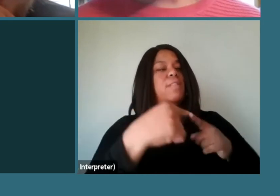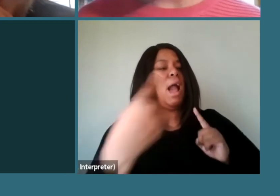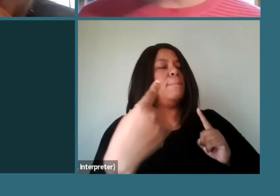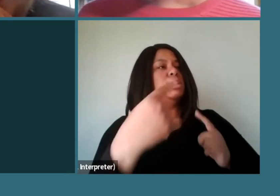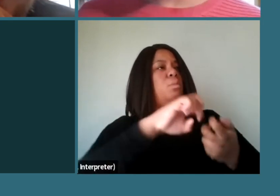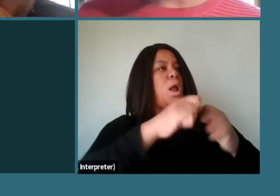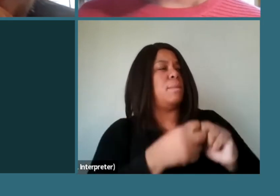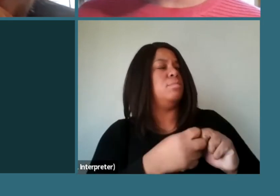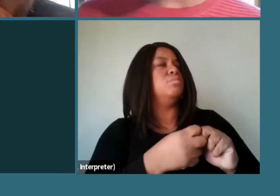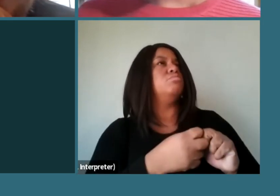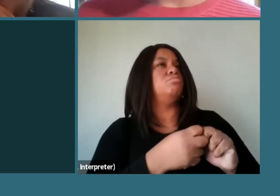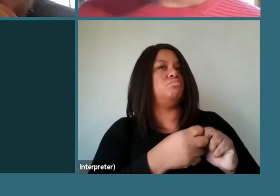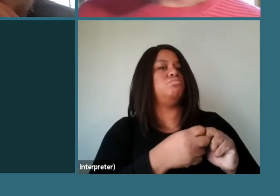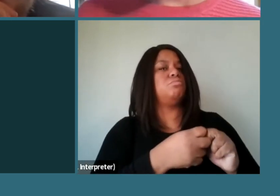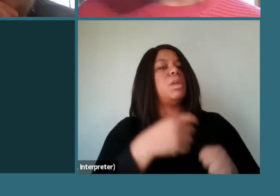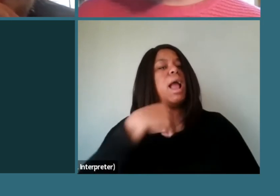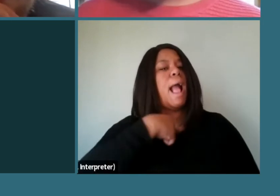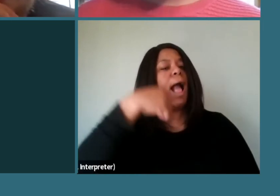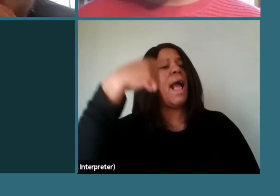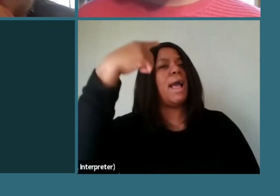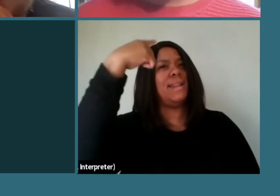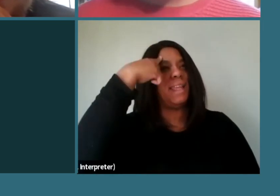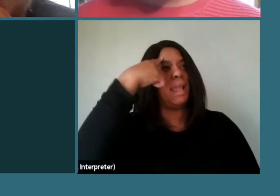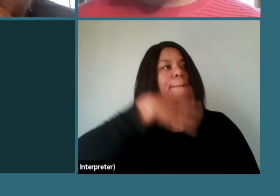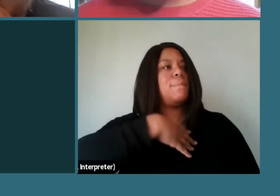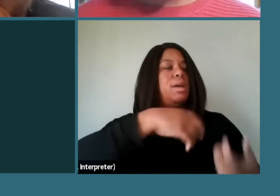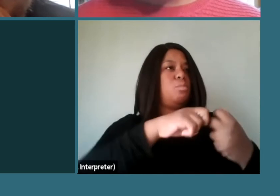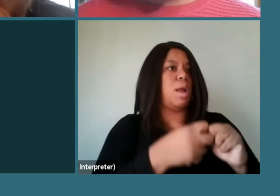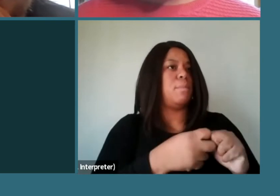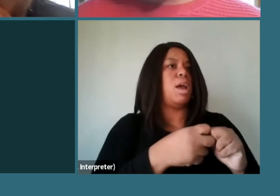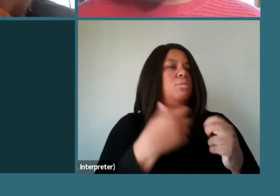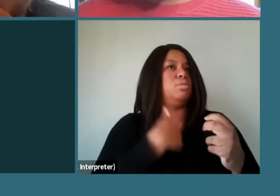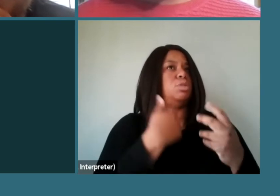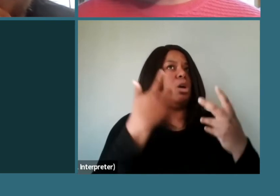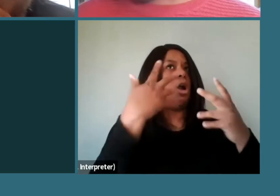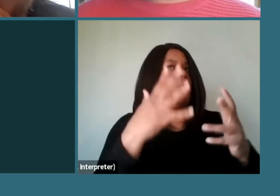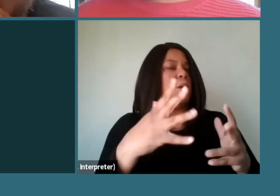I think I had the opposite problem. I think my problem was I was already trying to edit as I was writing,